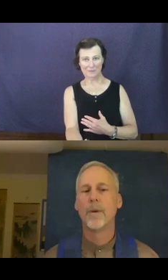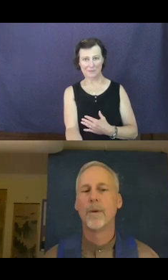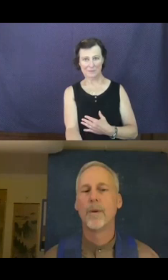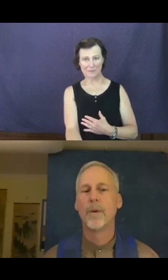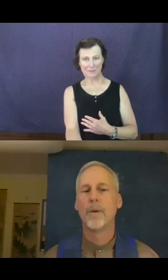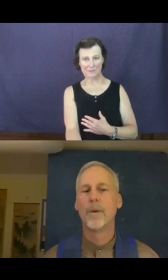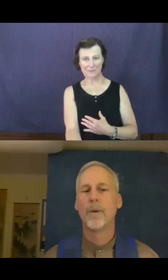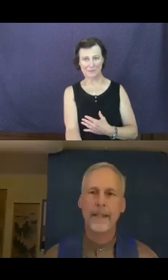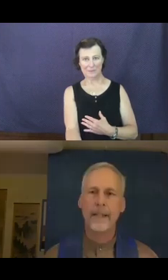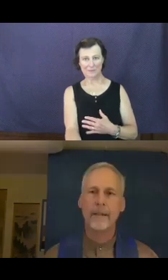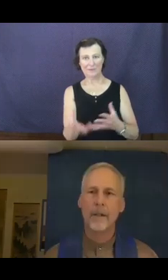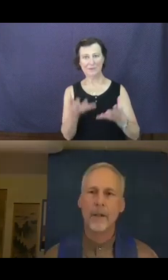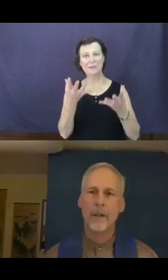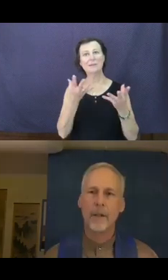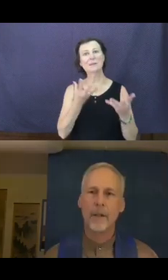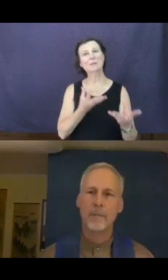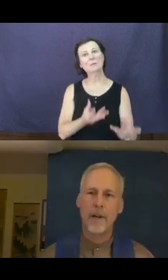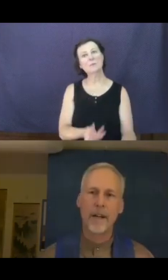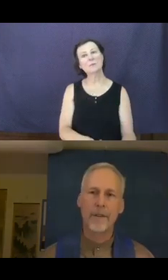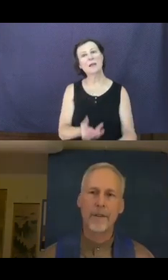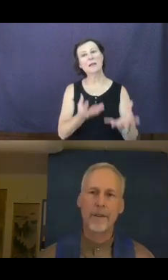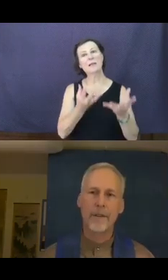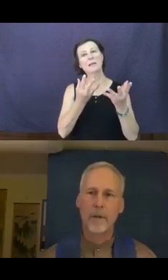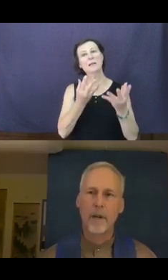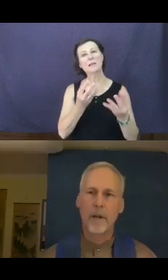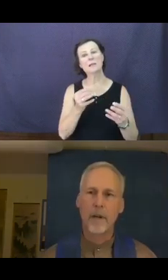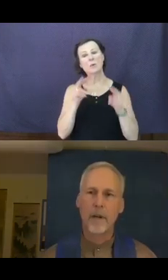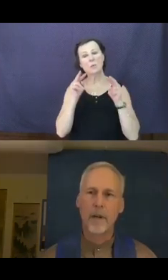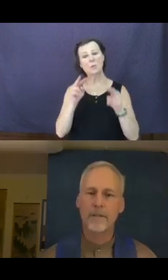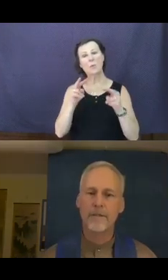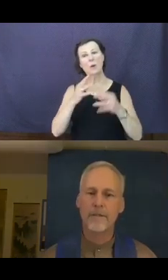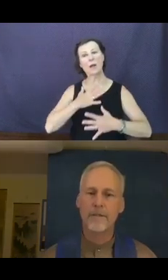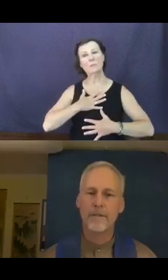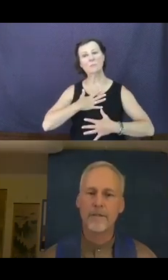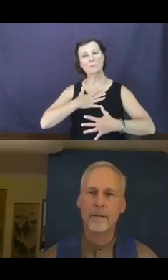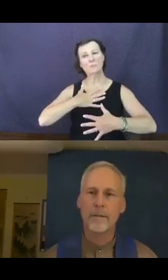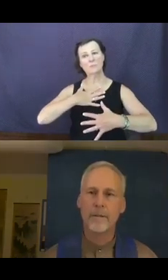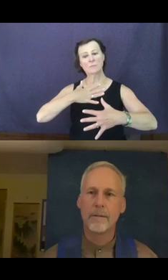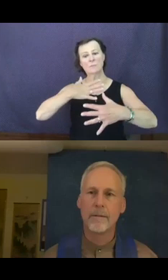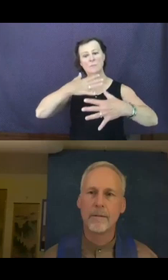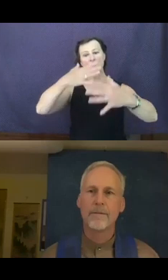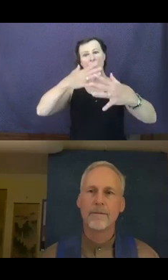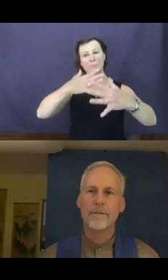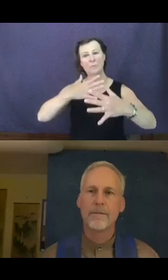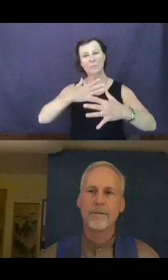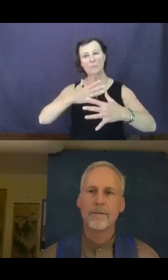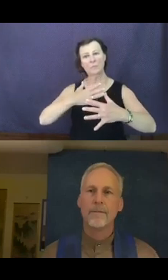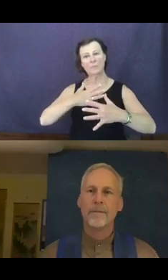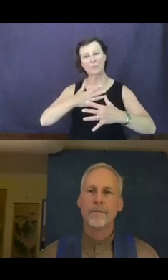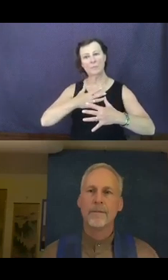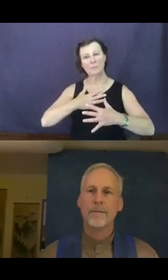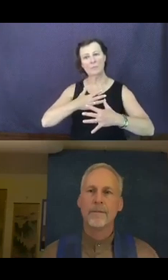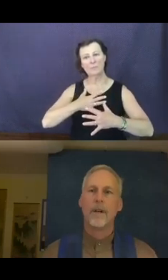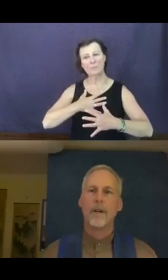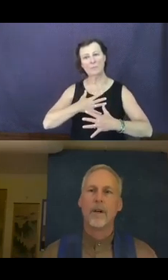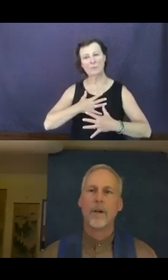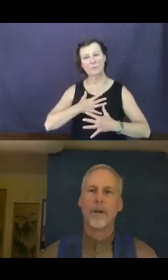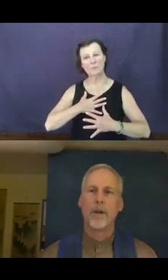Gently watch the breath rising and falling.